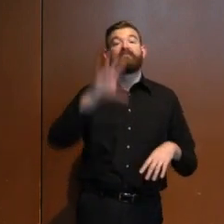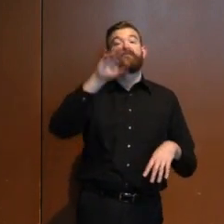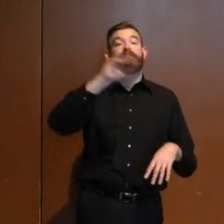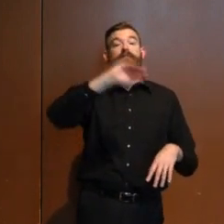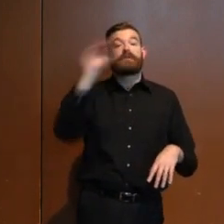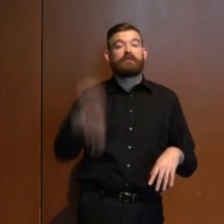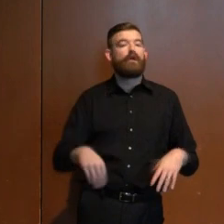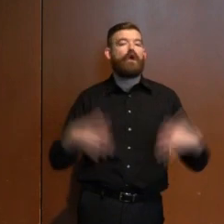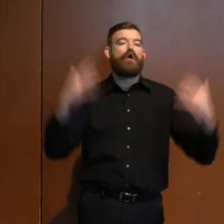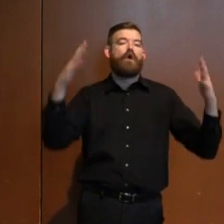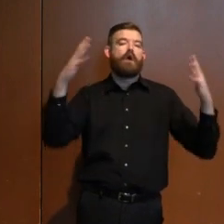THE AGE RANGE WAS 52 TO 93 YEARS.